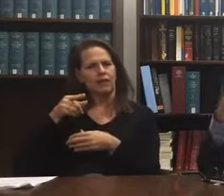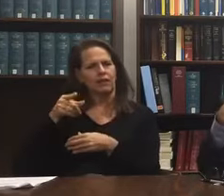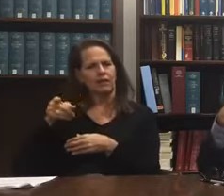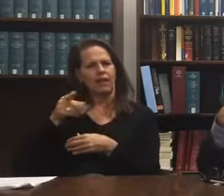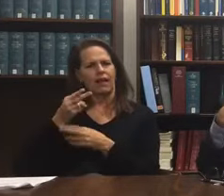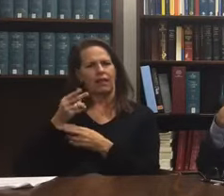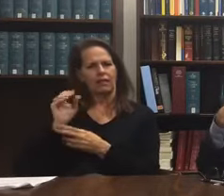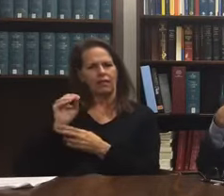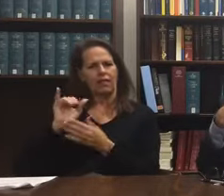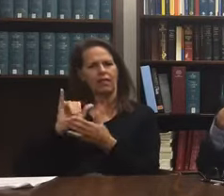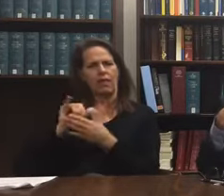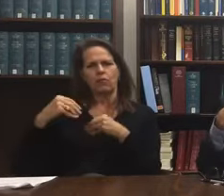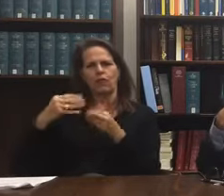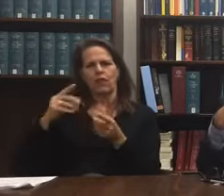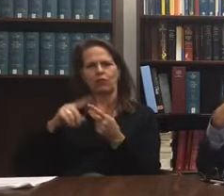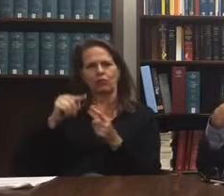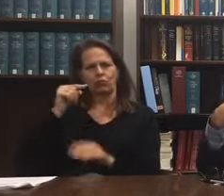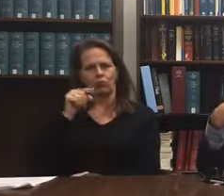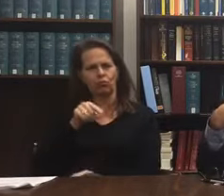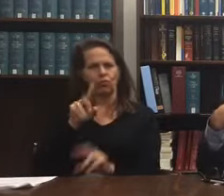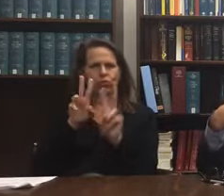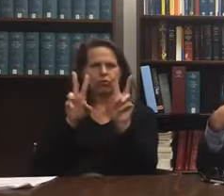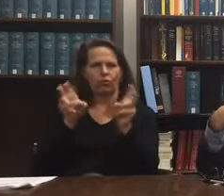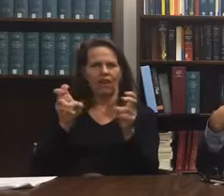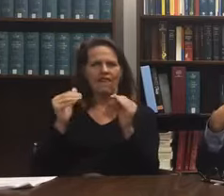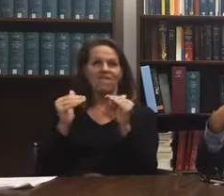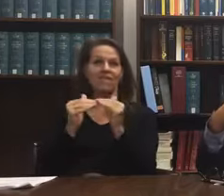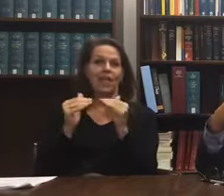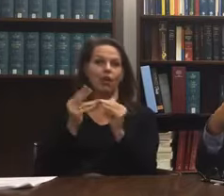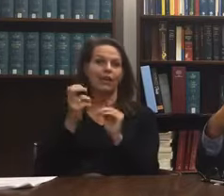hearing officer provided to you if we call it a fair hearing packet so it's